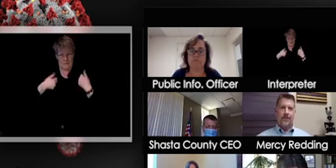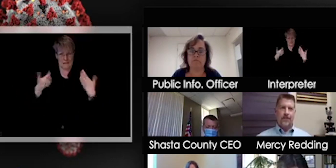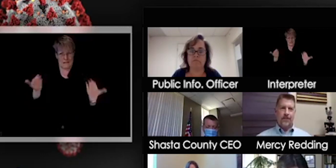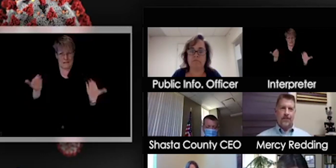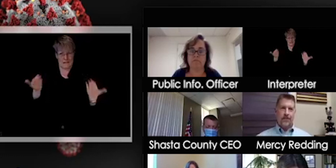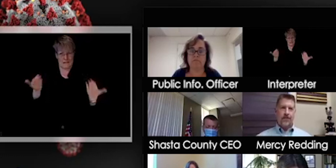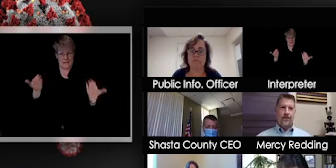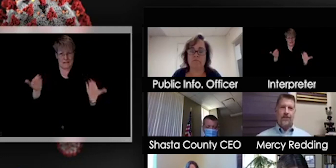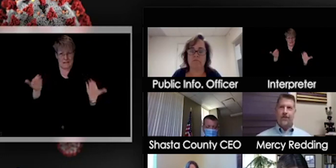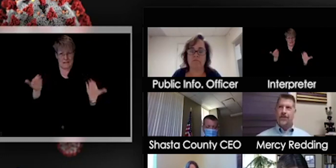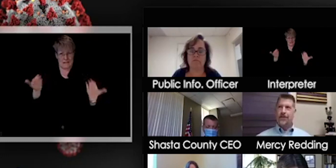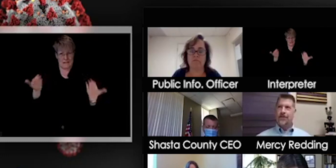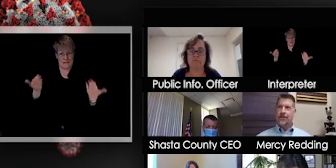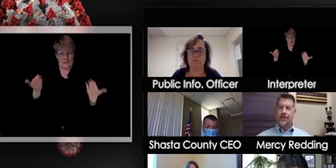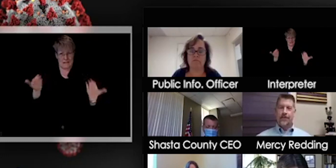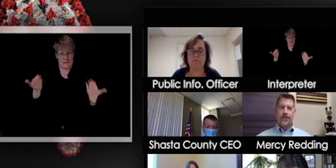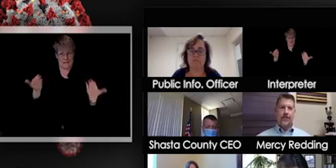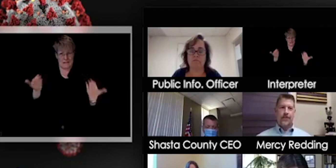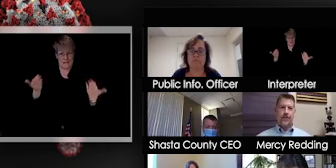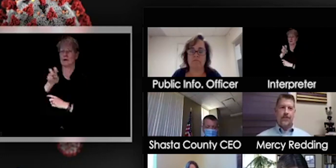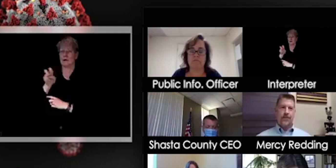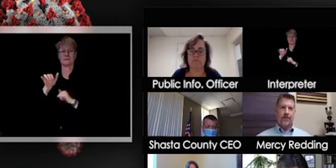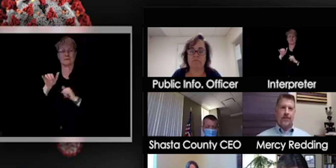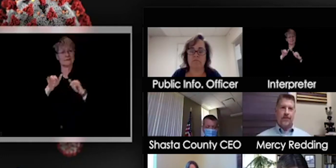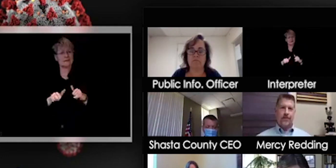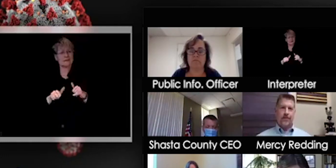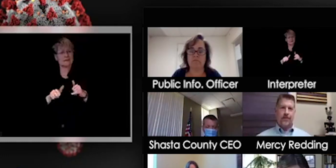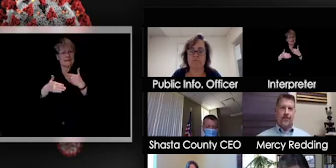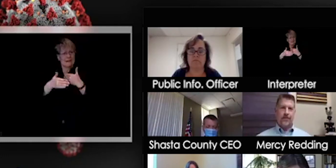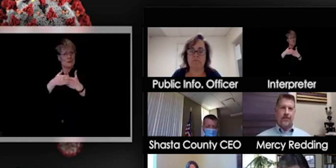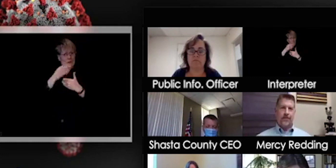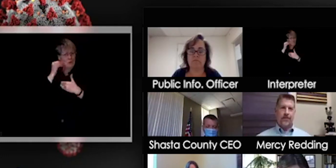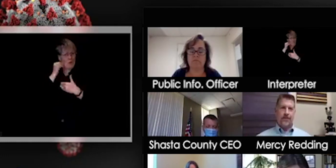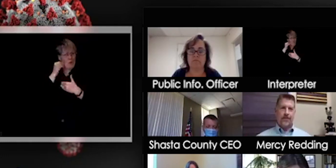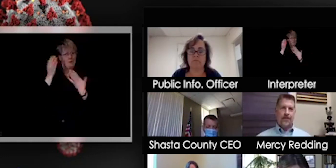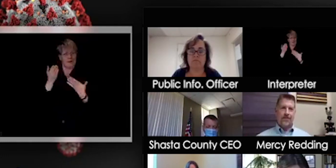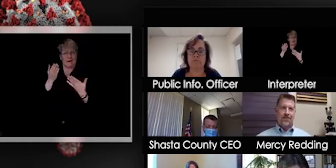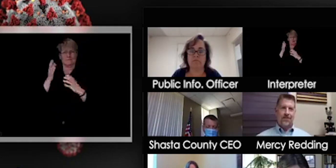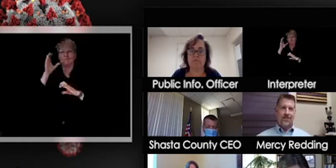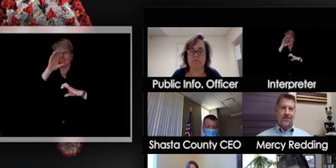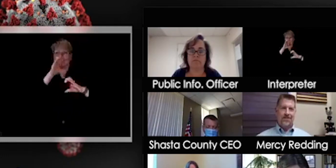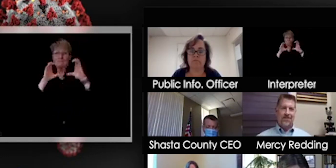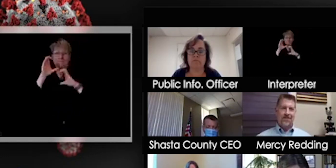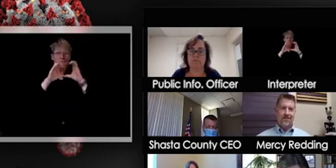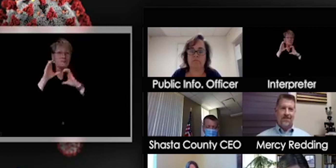Stay close to home this summer, explore all the wonderful tourist attractions we have